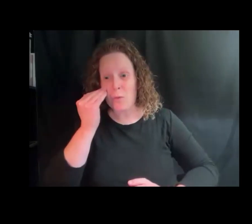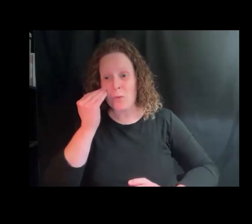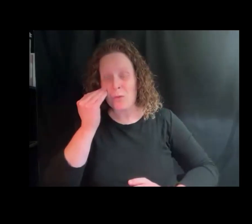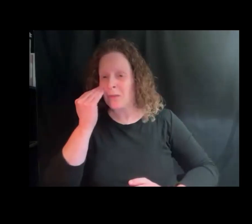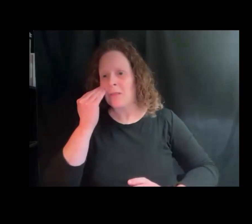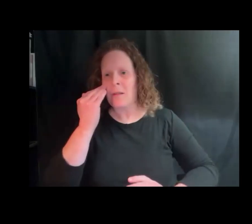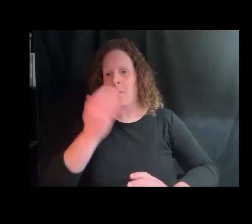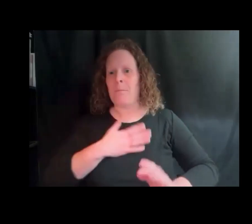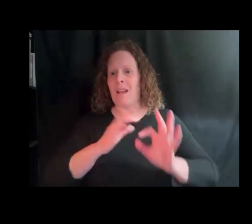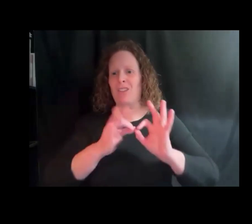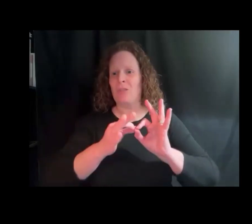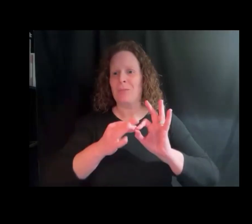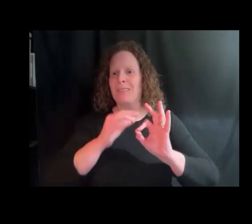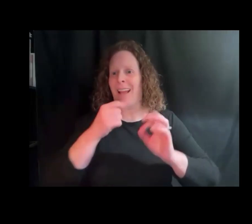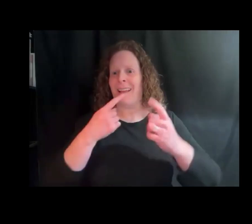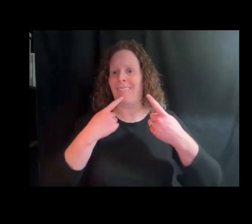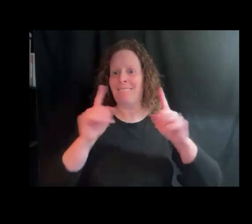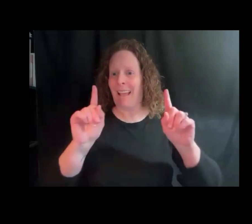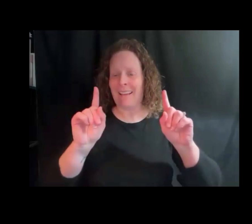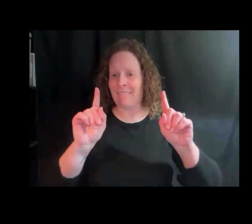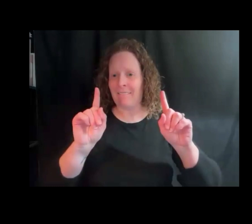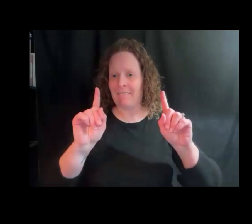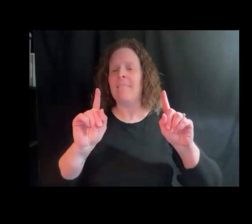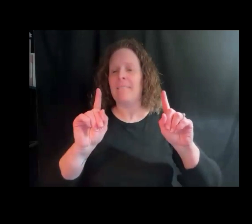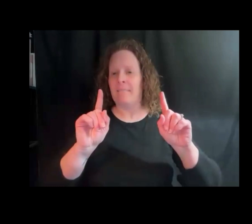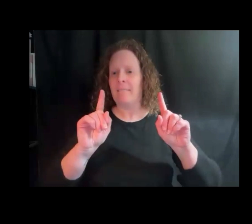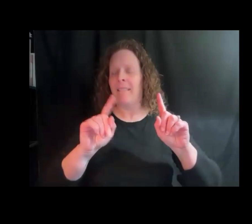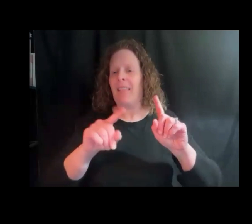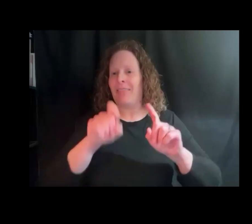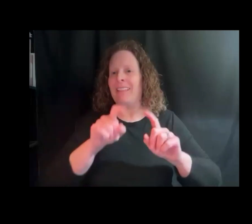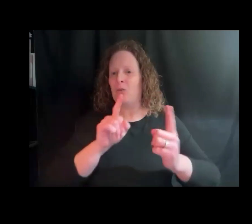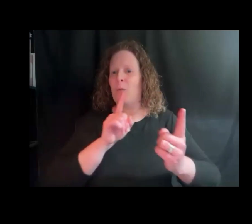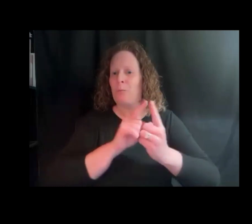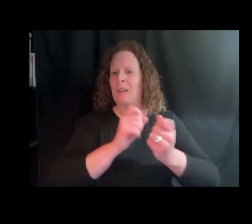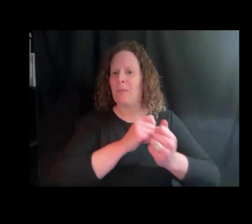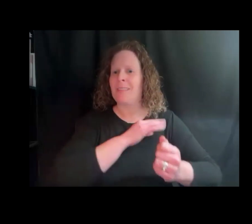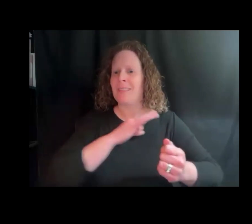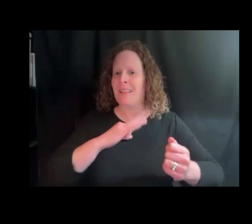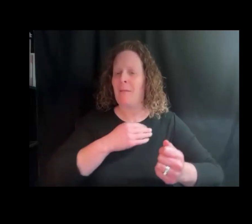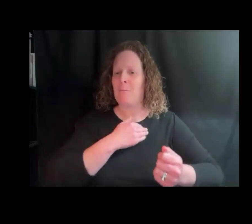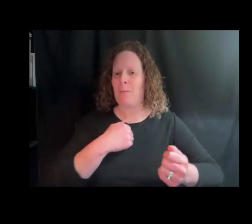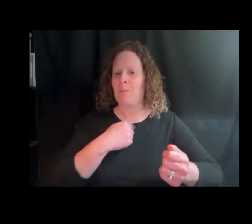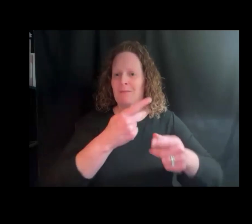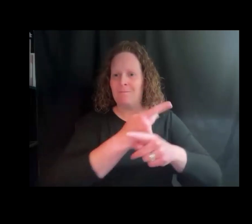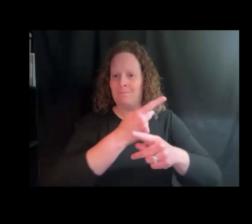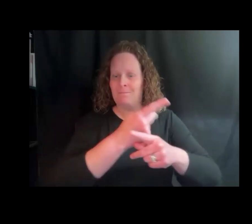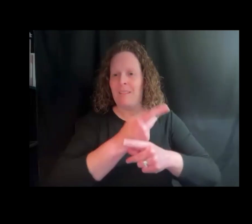able to understand what's being taught so they can deliver it to the student? If the interpreter is missing it you know the student